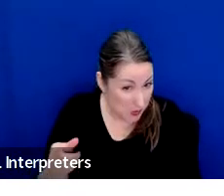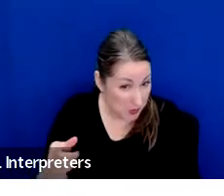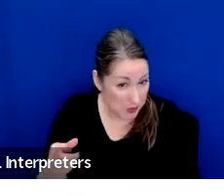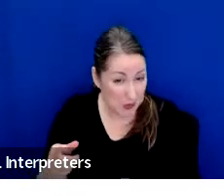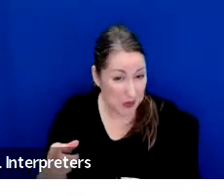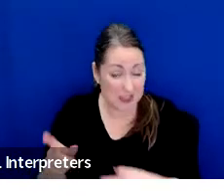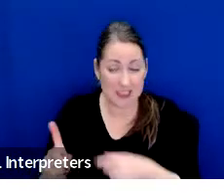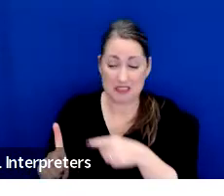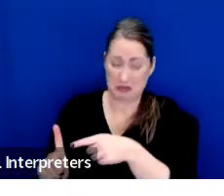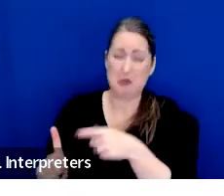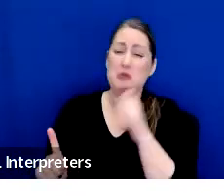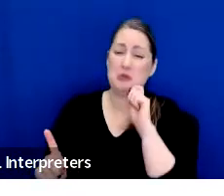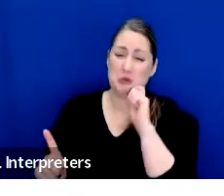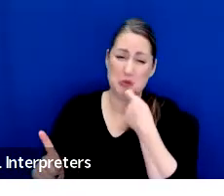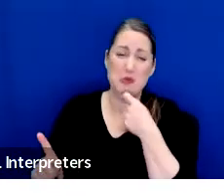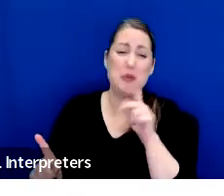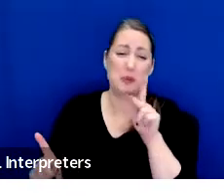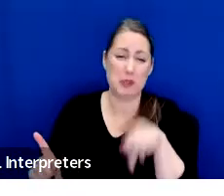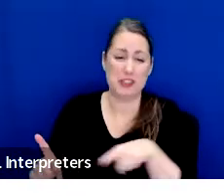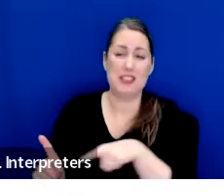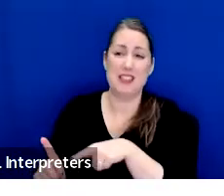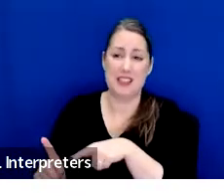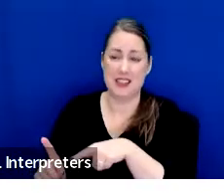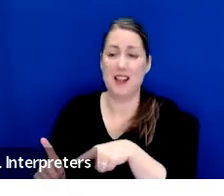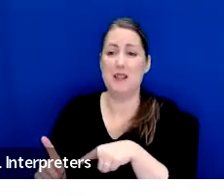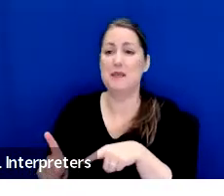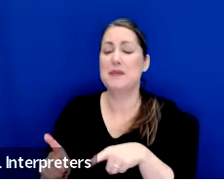but sometimes she tends to be a little bit I want to stay on the